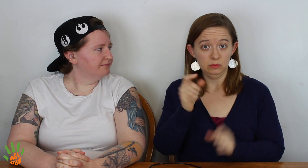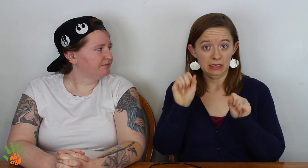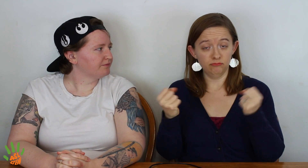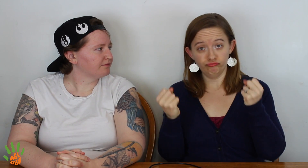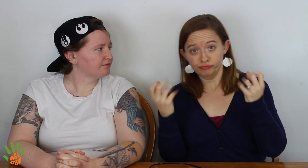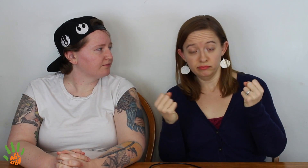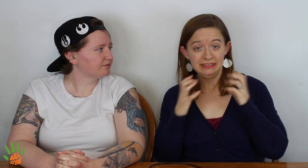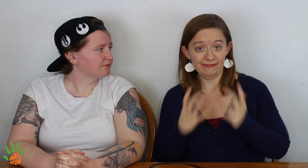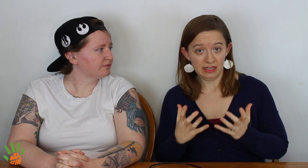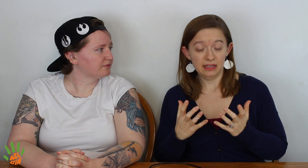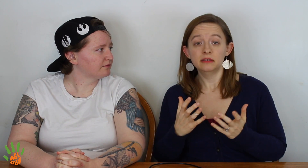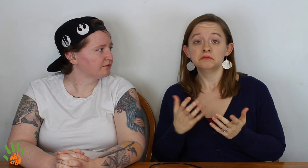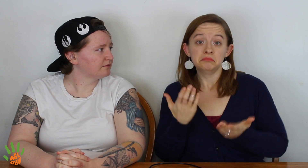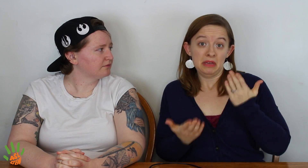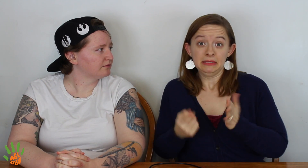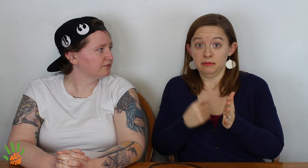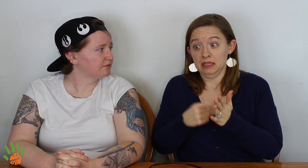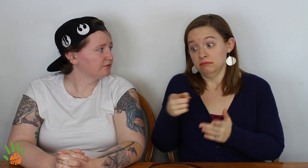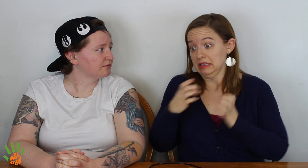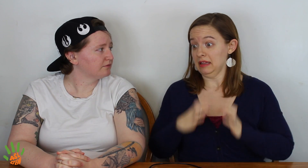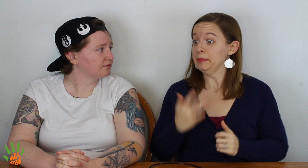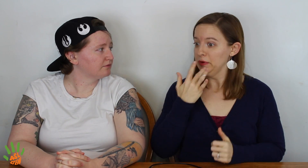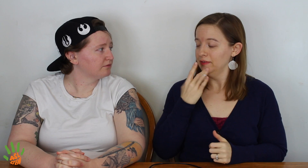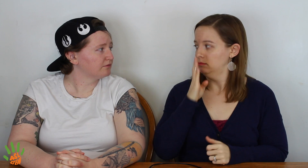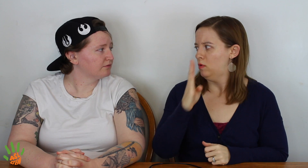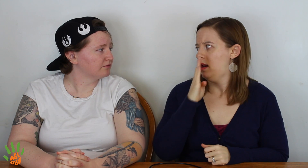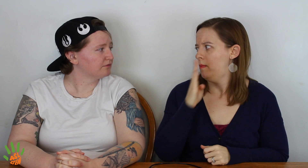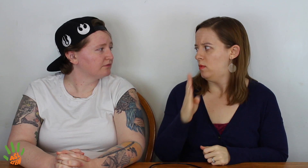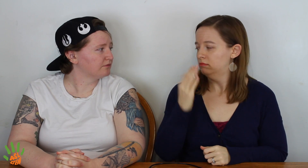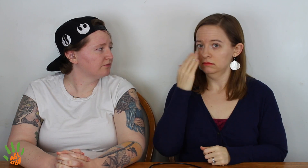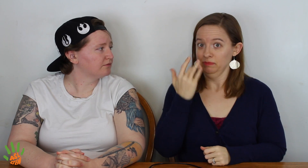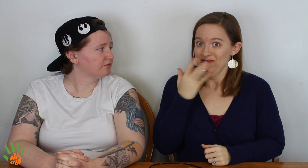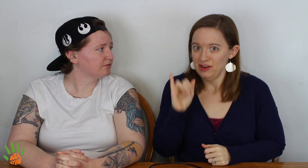if you can sign really well and the client's fine then maybe they would prefer that one on one.